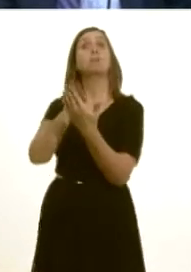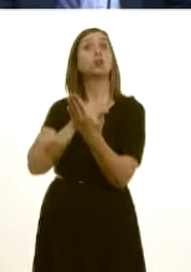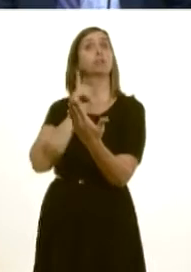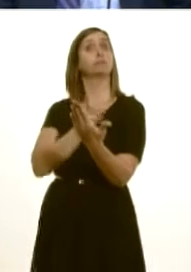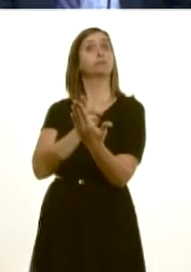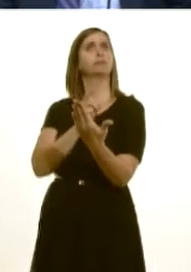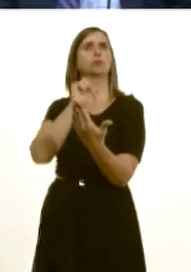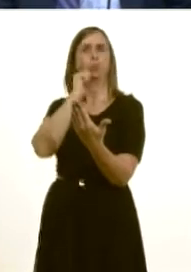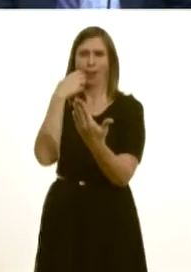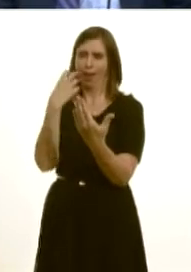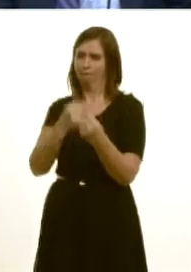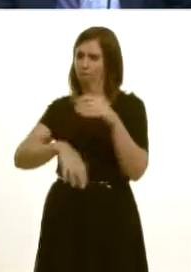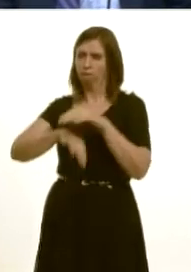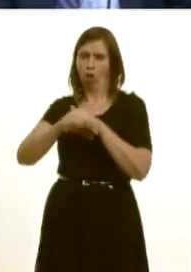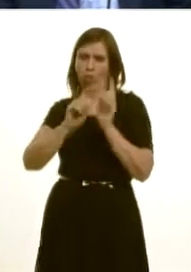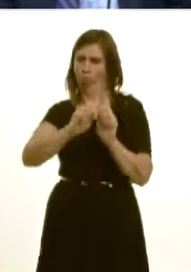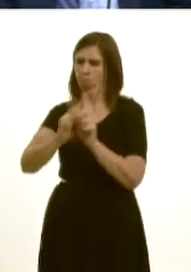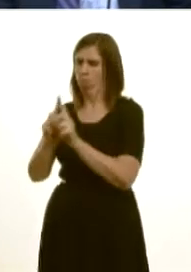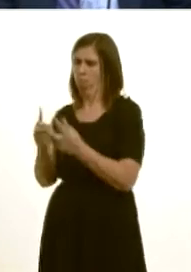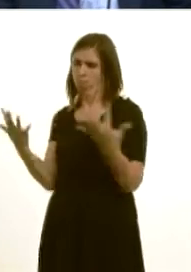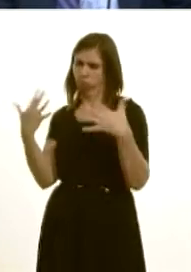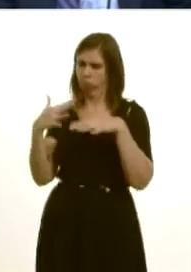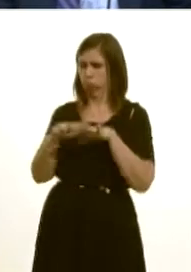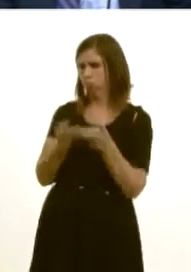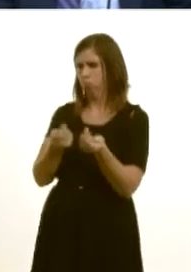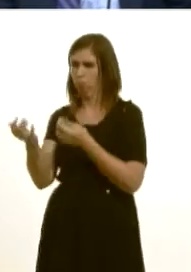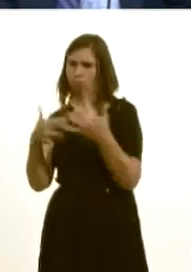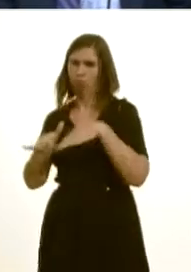integrated service. That much we understand. We are looking at how this has been done in